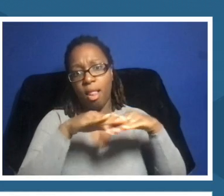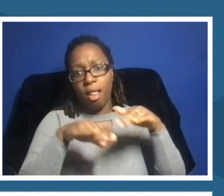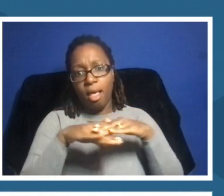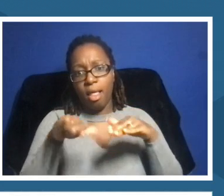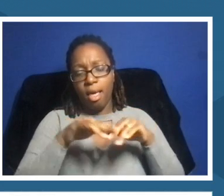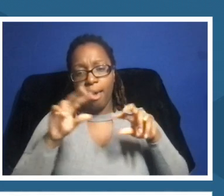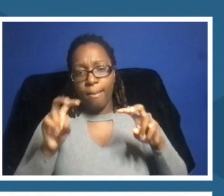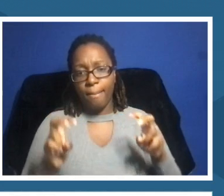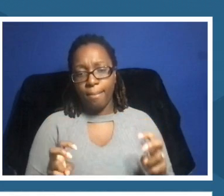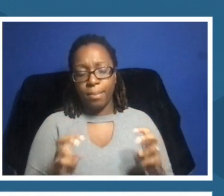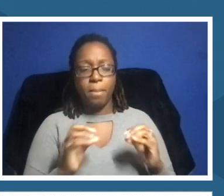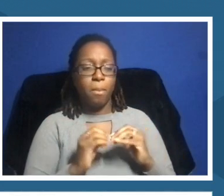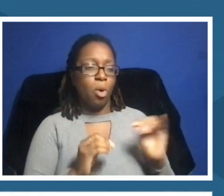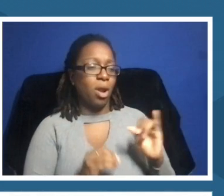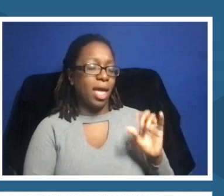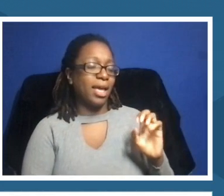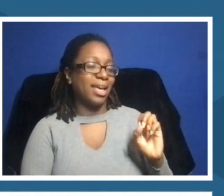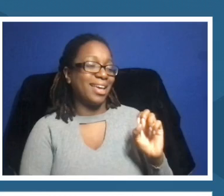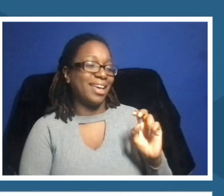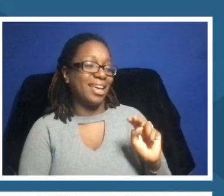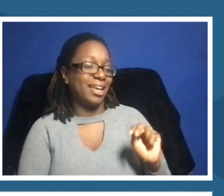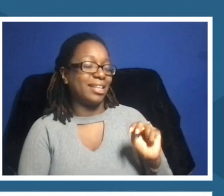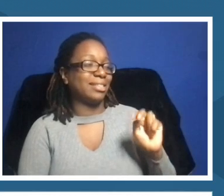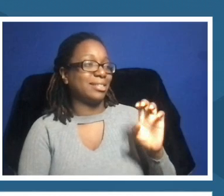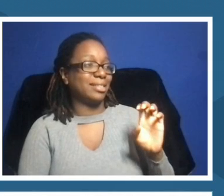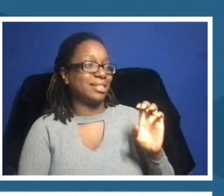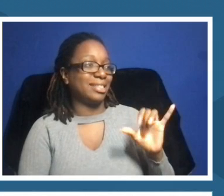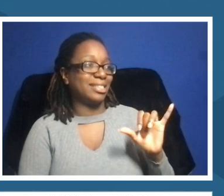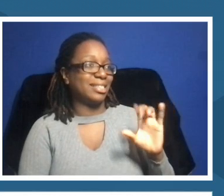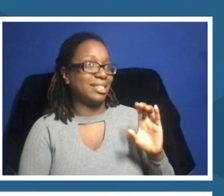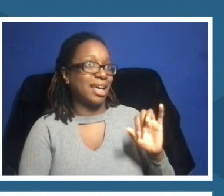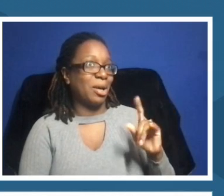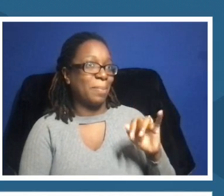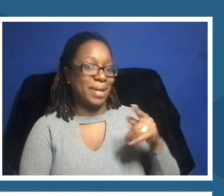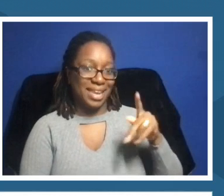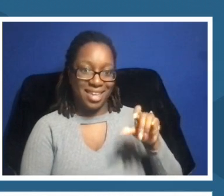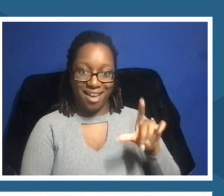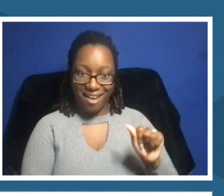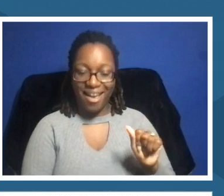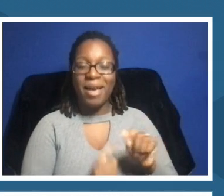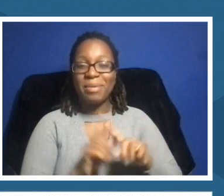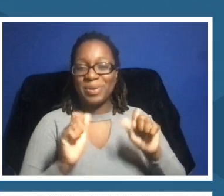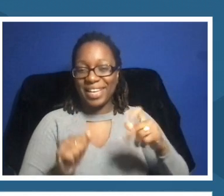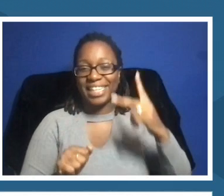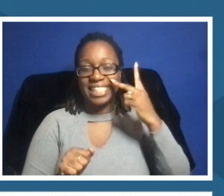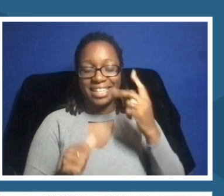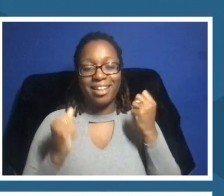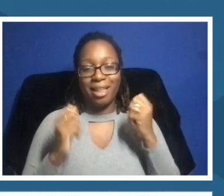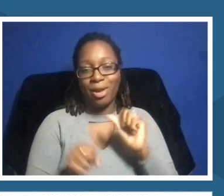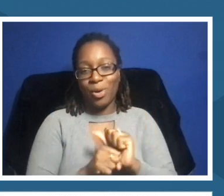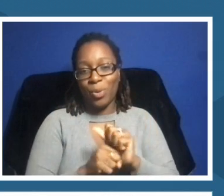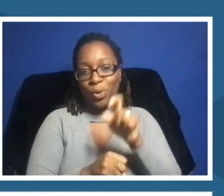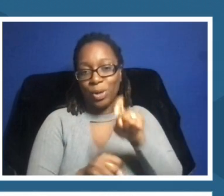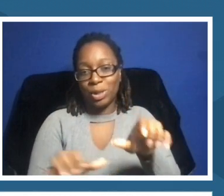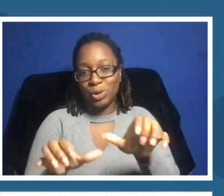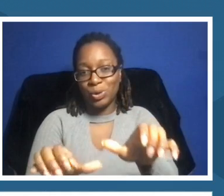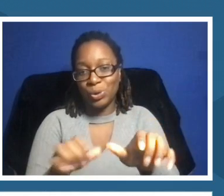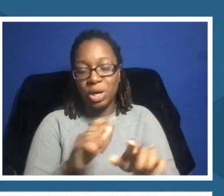but there's always much more work to be done and here on this slide you can see all the topics that are currently covered in the we are not a stereotype